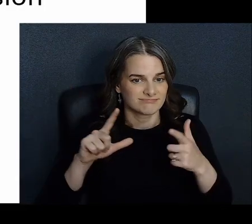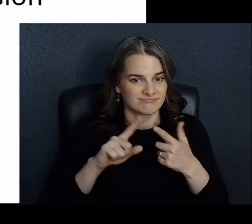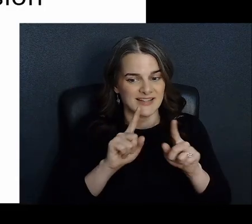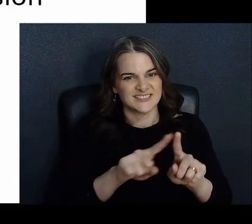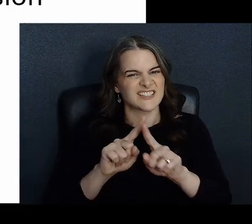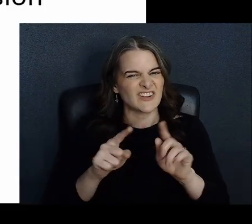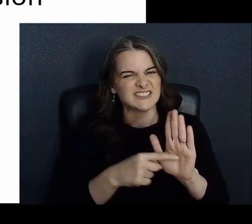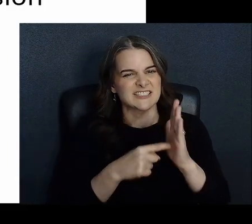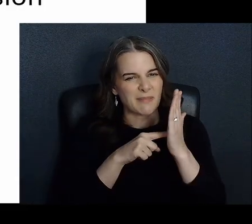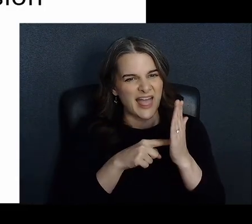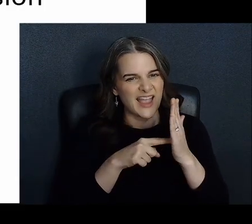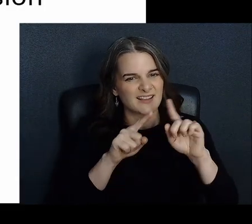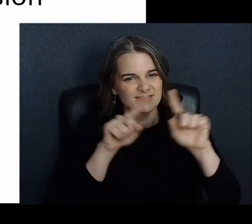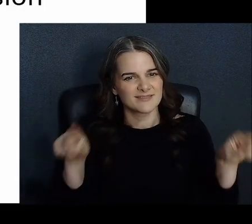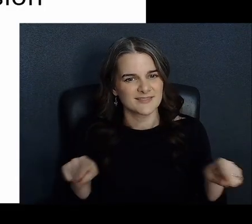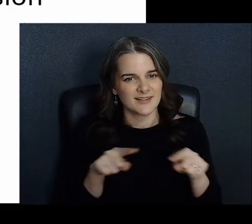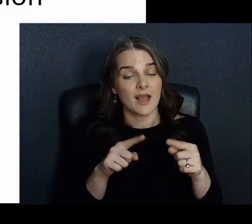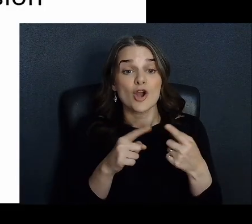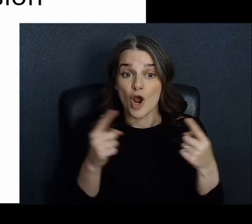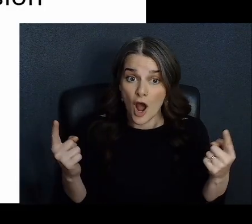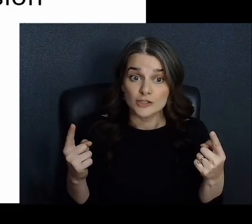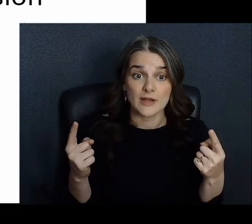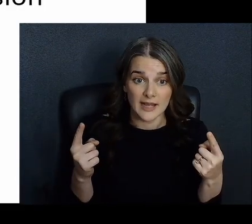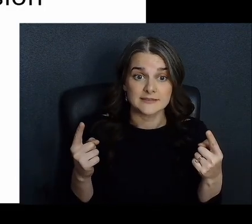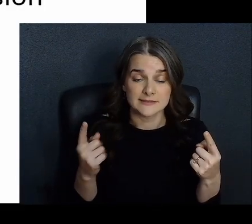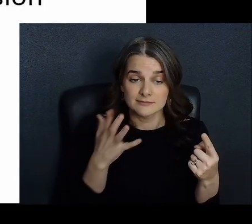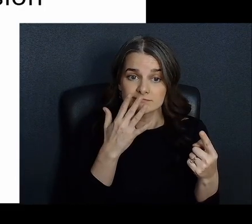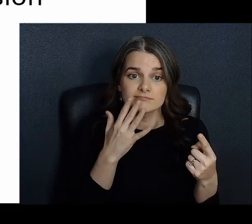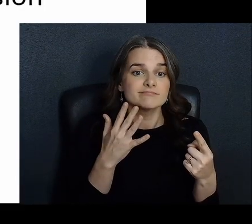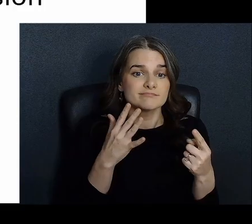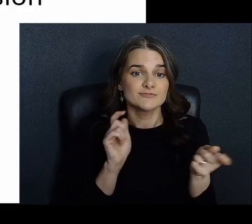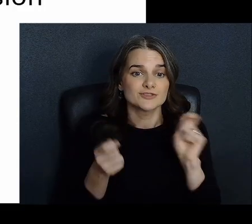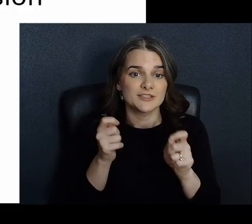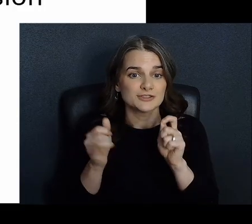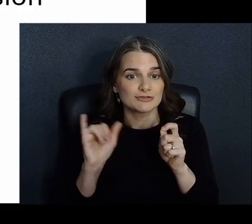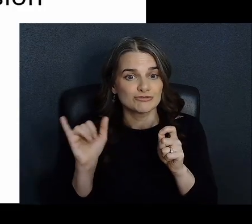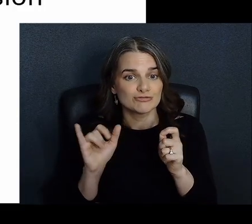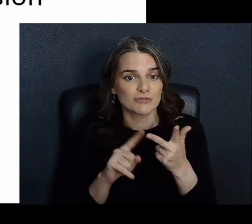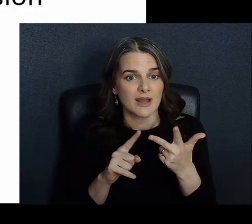can have contrast changes as well. I usually start with individuals to see first if, indeed,